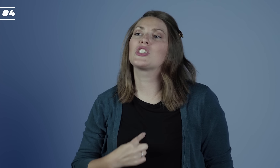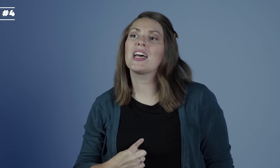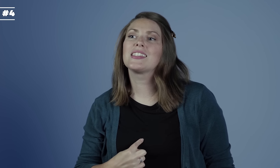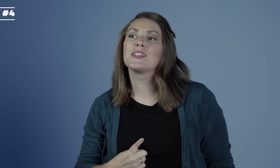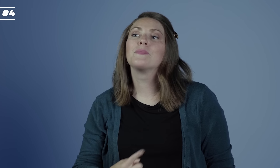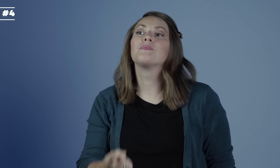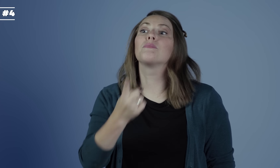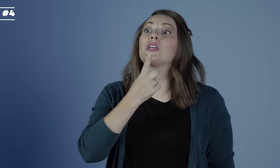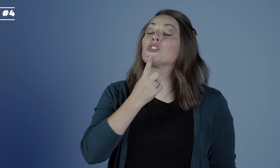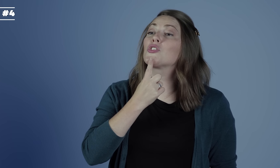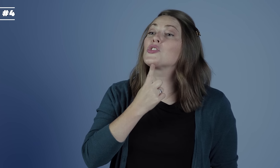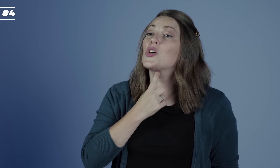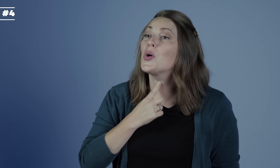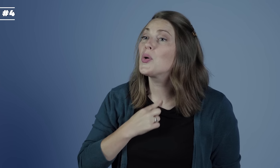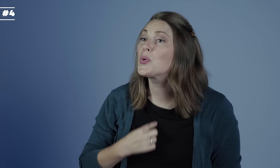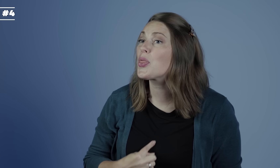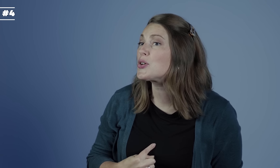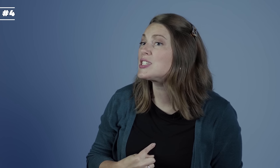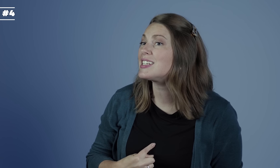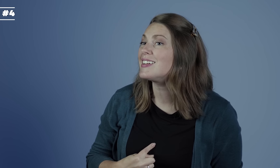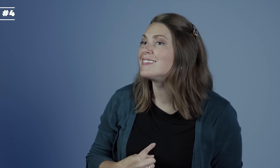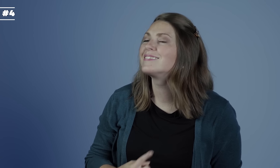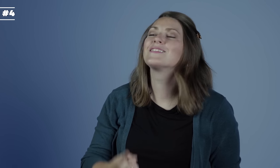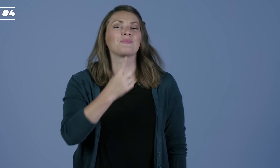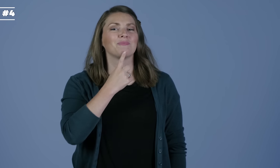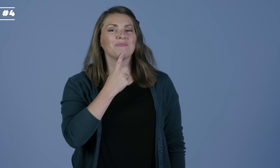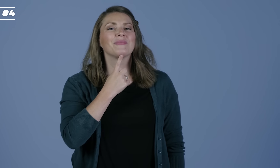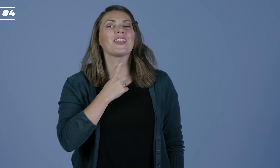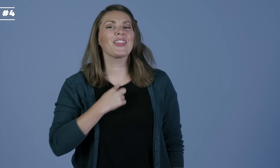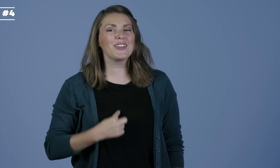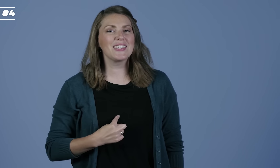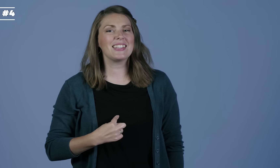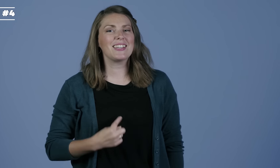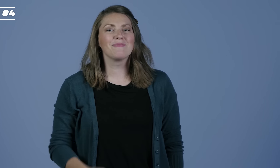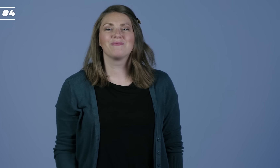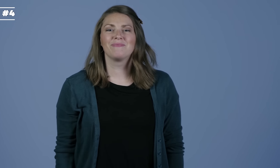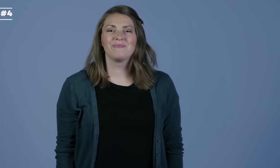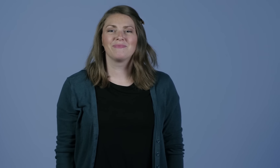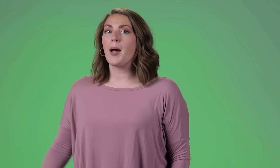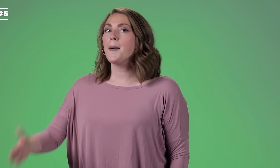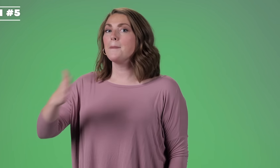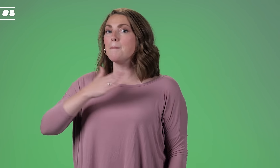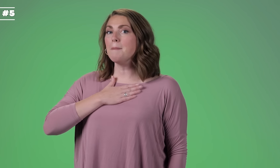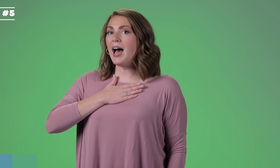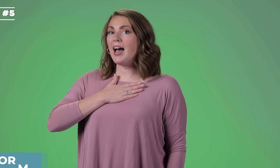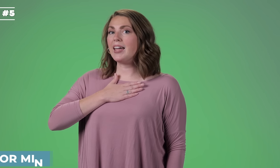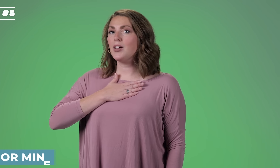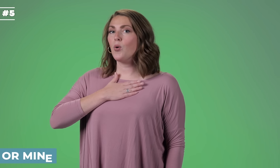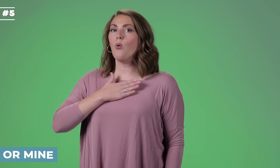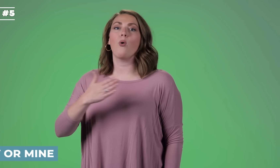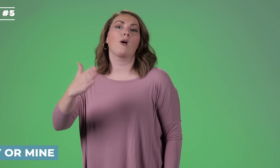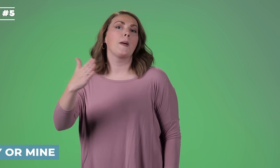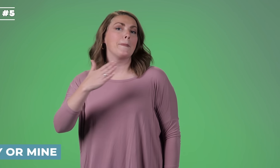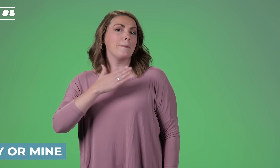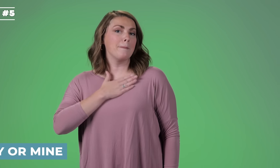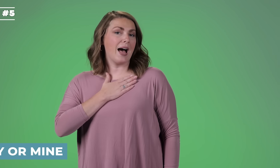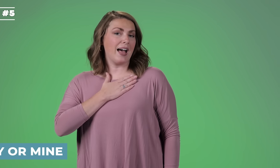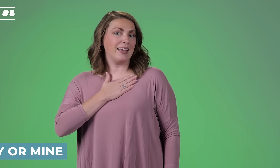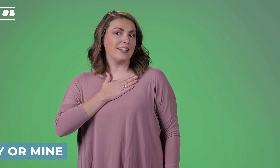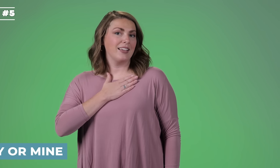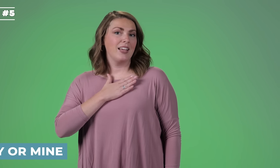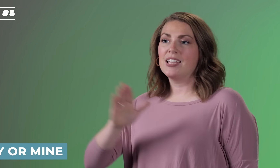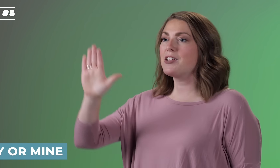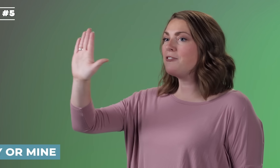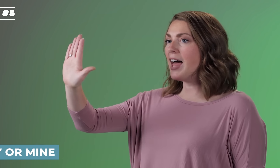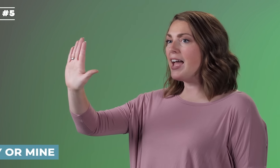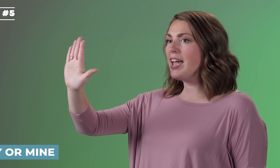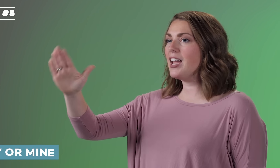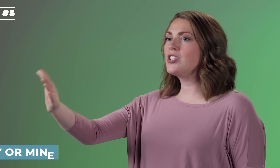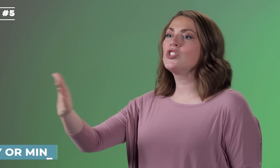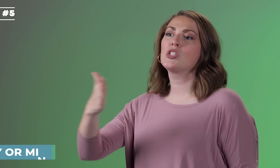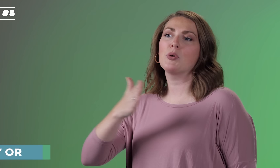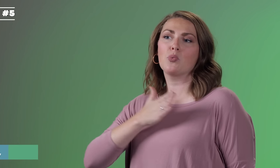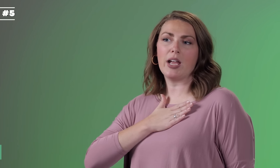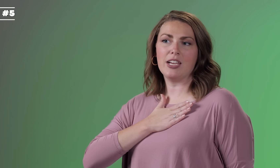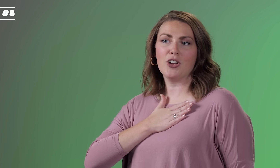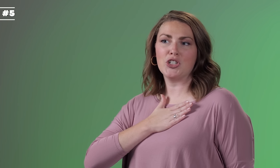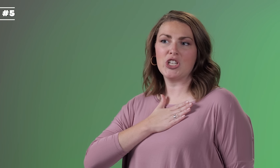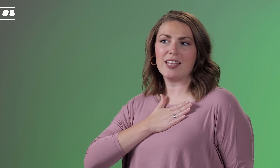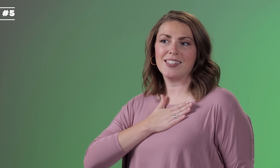chest because you're so thirsty 'thirsty.' 'My or mine,' it's a flat hand just put right here on your chest